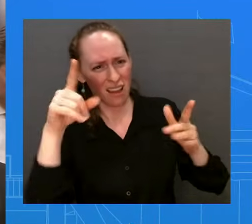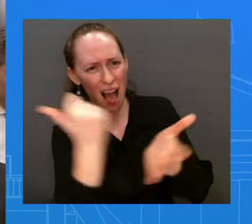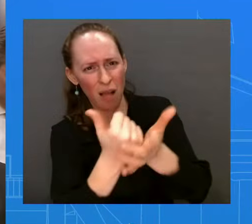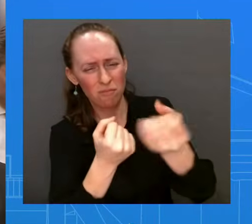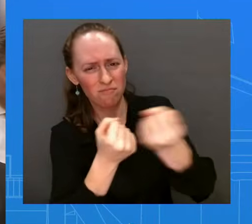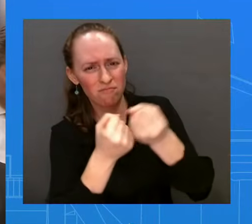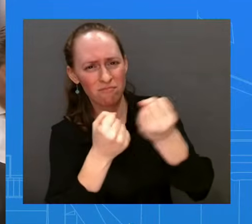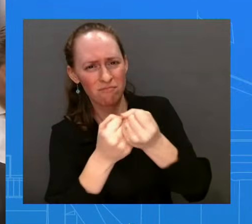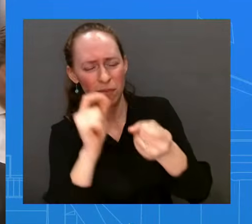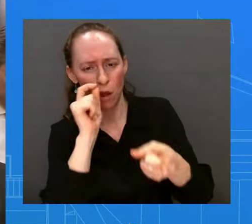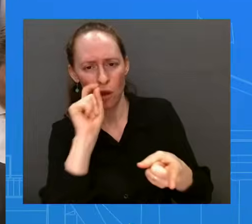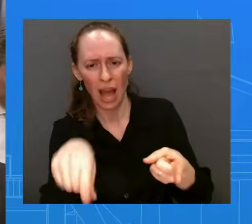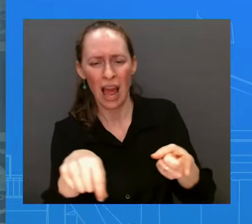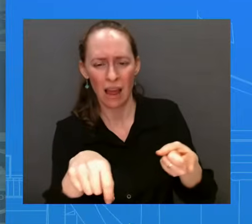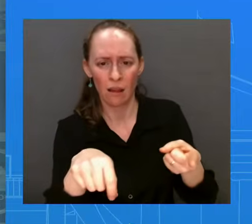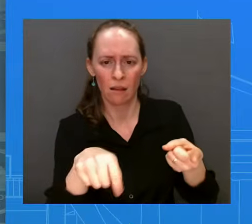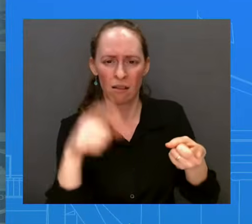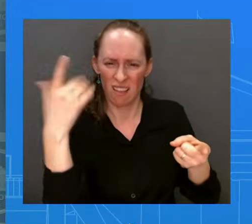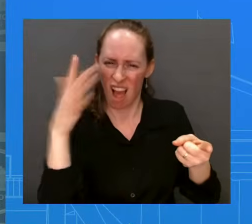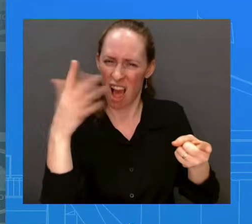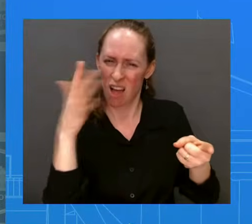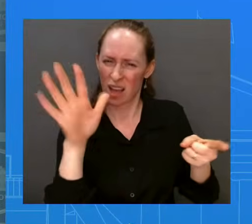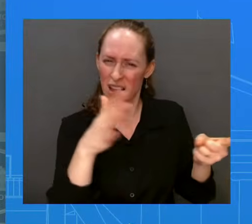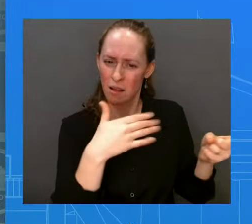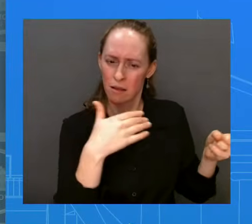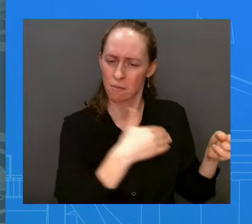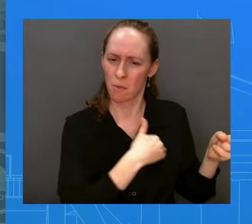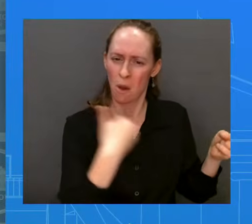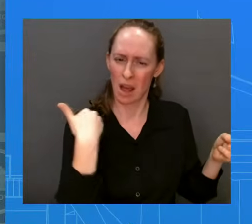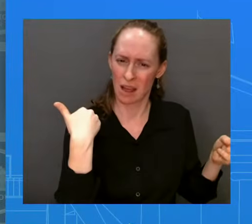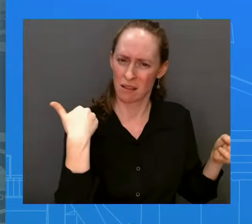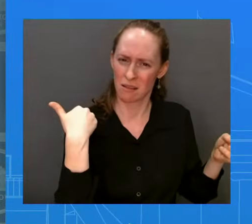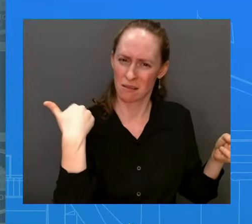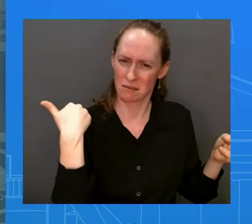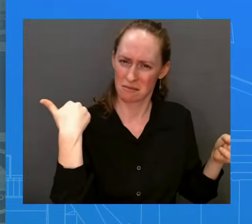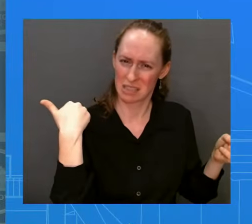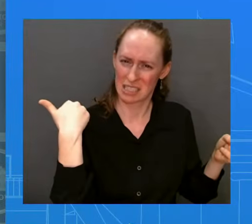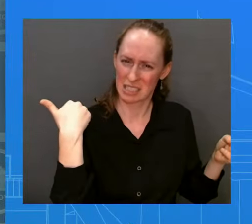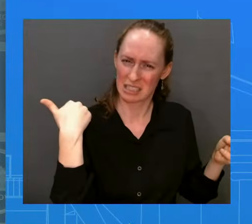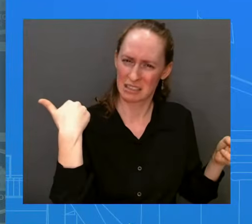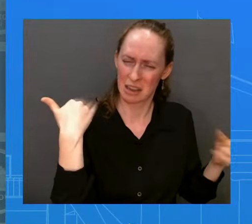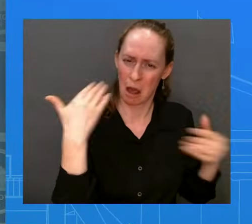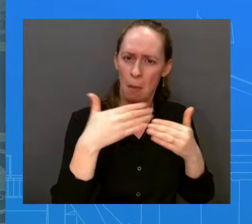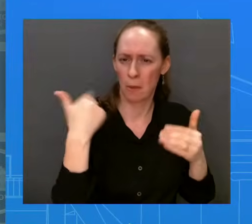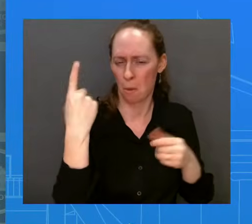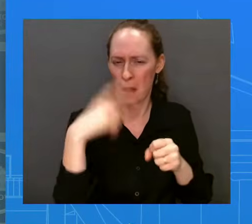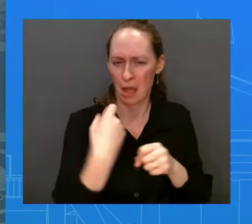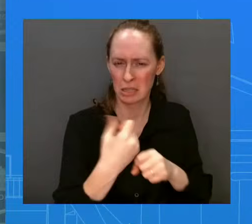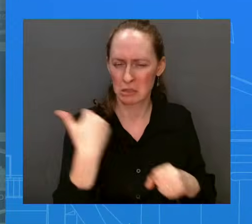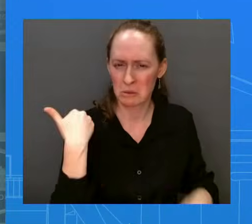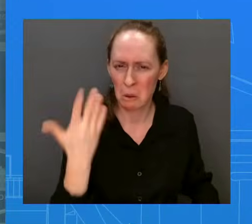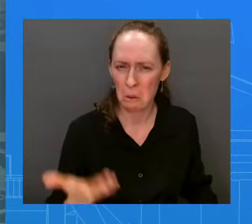Mr. Kirby: The President is really looking forward to this trip. Certainly not lost, I'm sure,